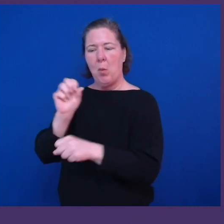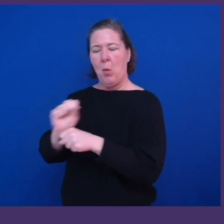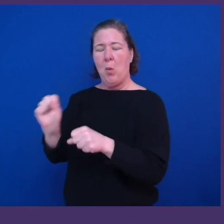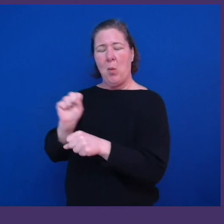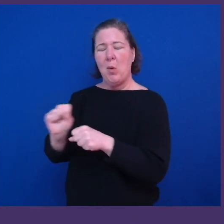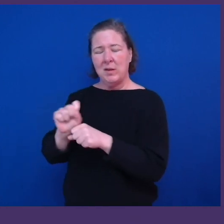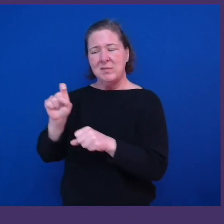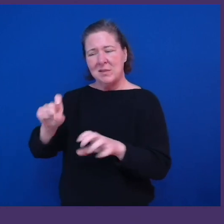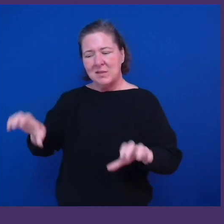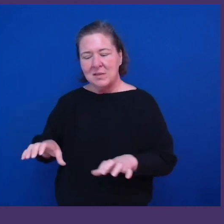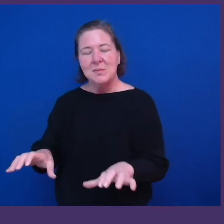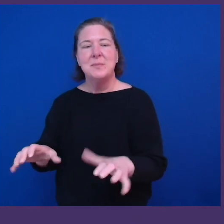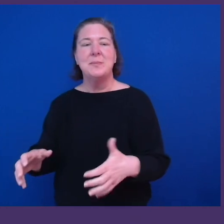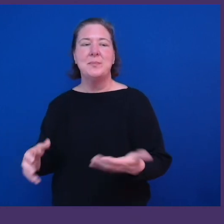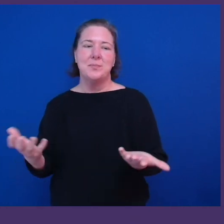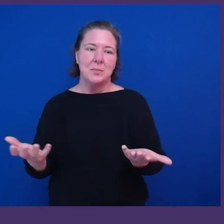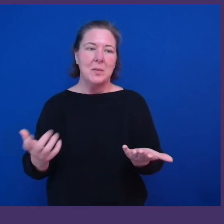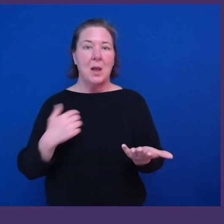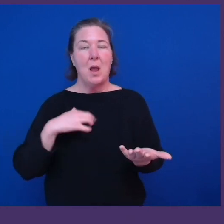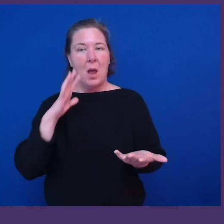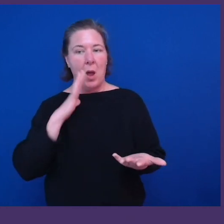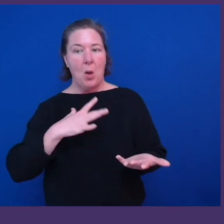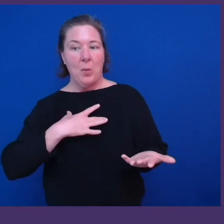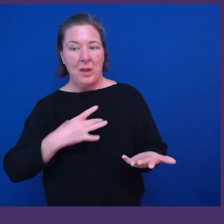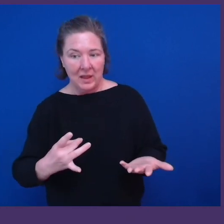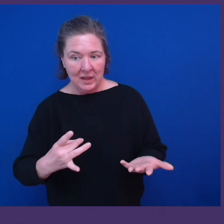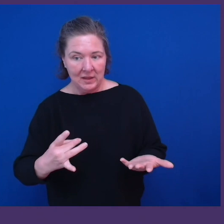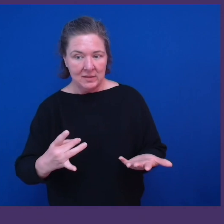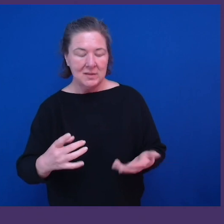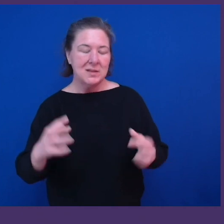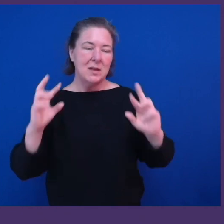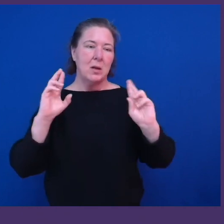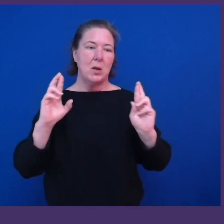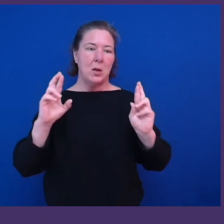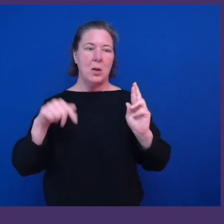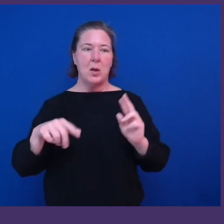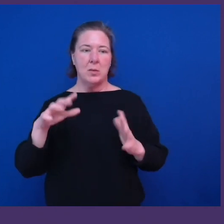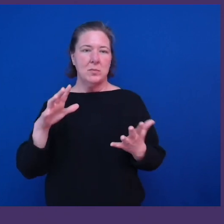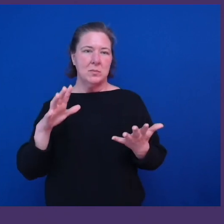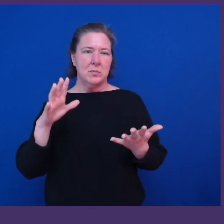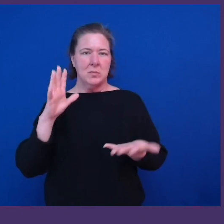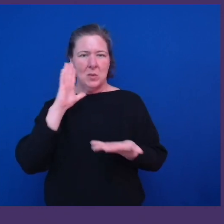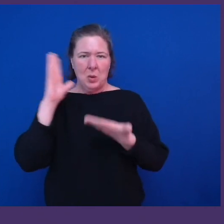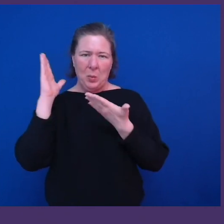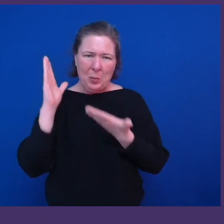But what I would like to -- and I hope this will bring -- I'm convinced it will bring a big change.